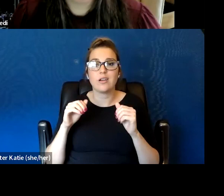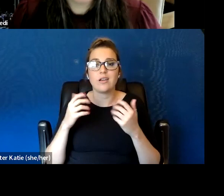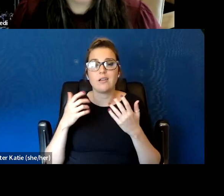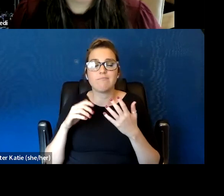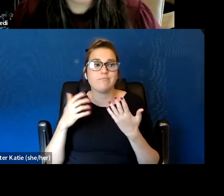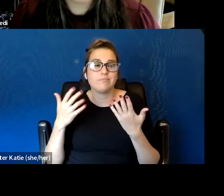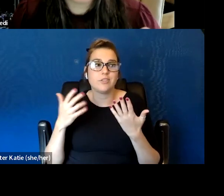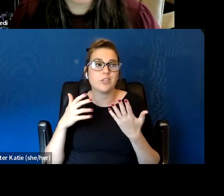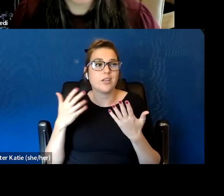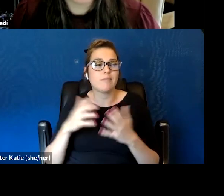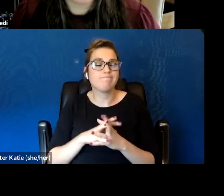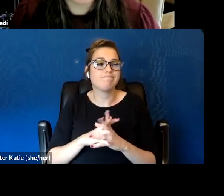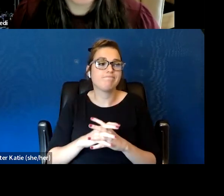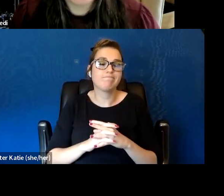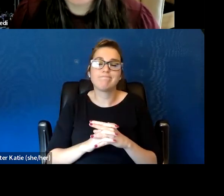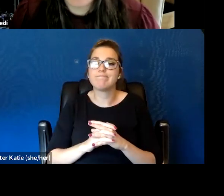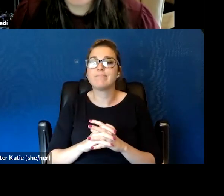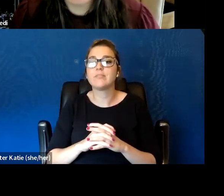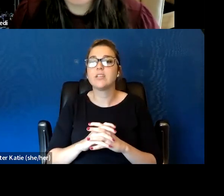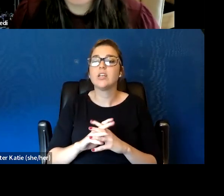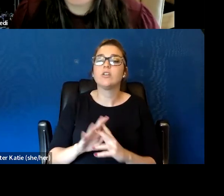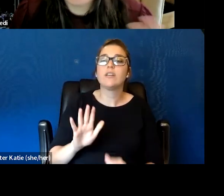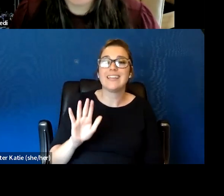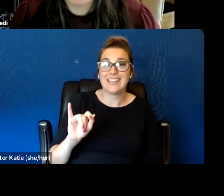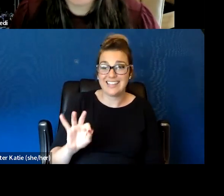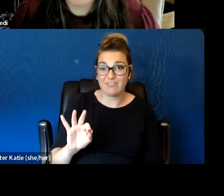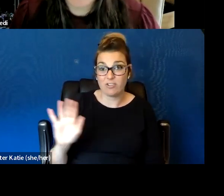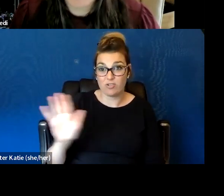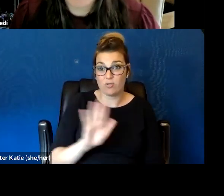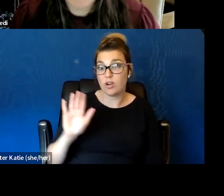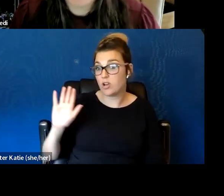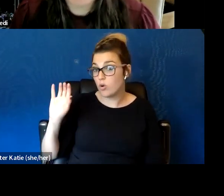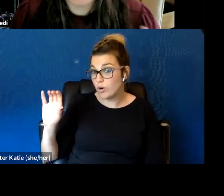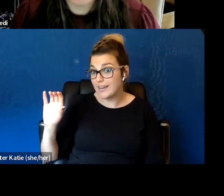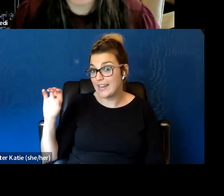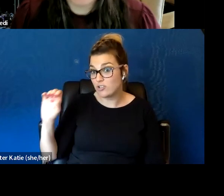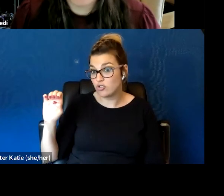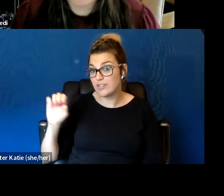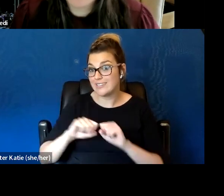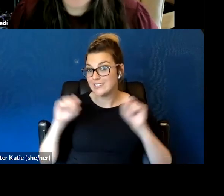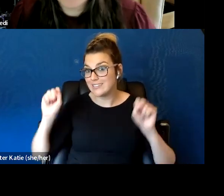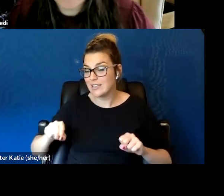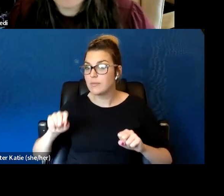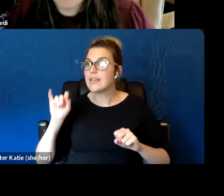that when your Coordinated Entry system is not, in your experience, like is not working for the clients that you're working for,